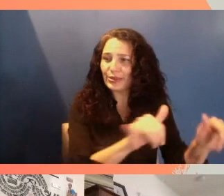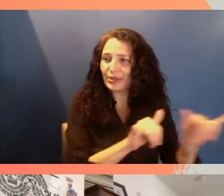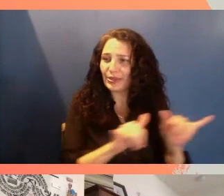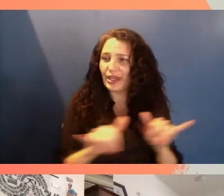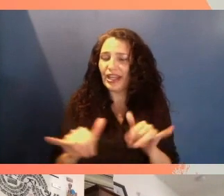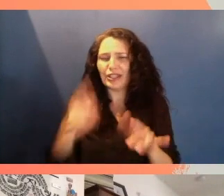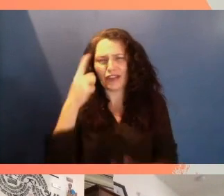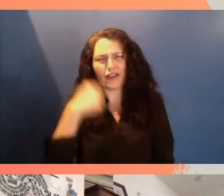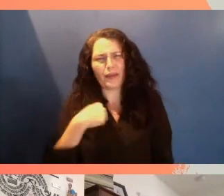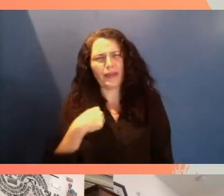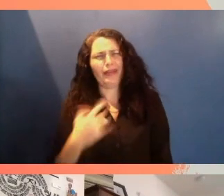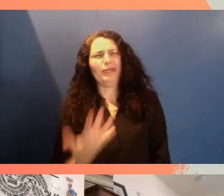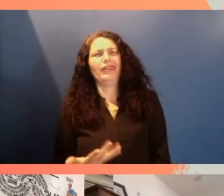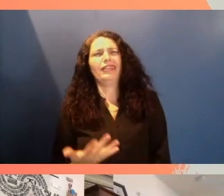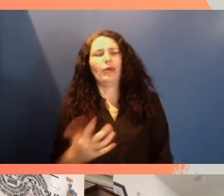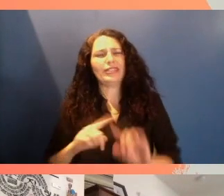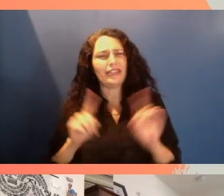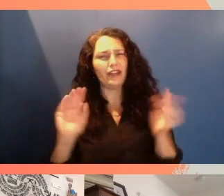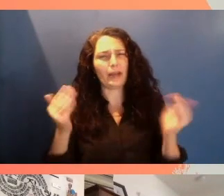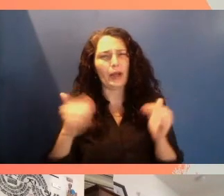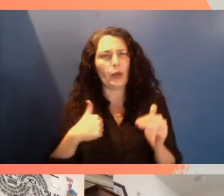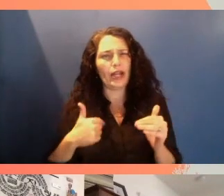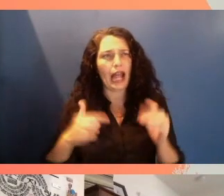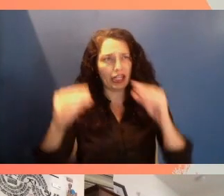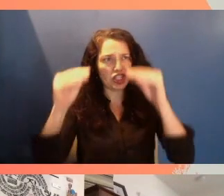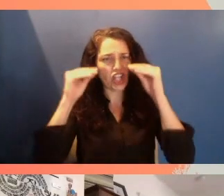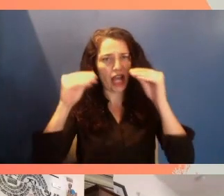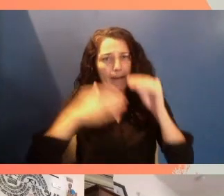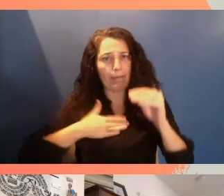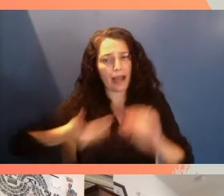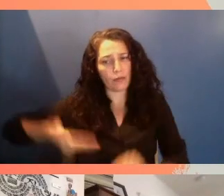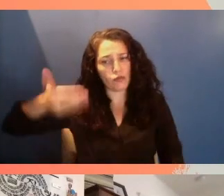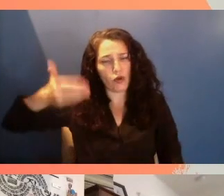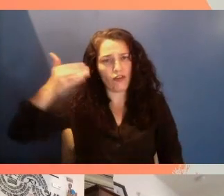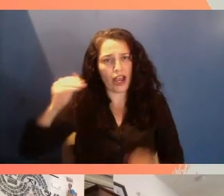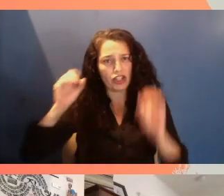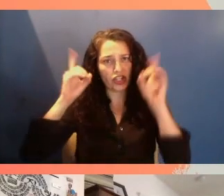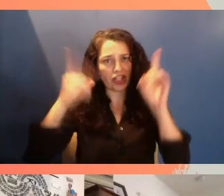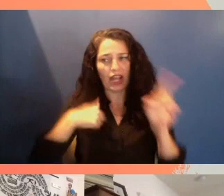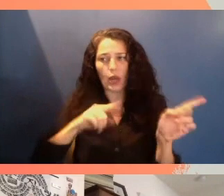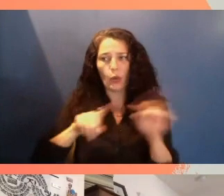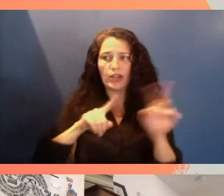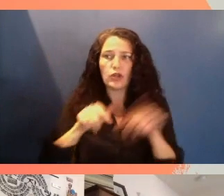than what I have been taught in formal education. I've been at private school my whole life, I went to Northwestern.